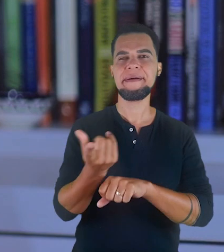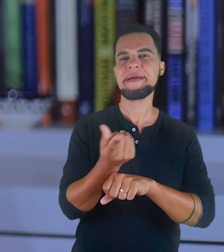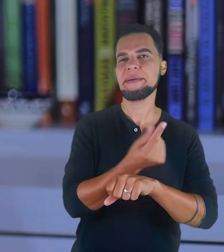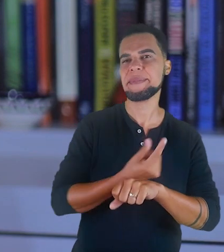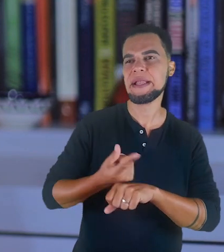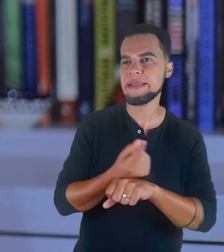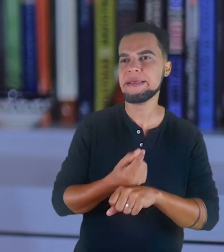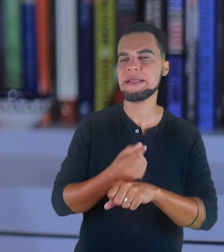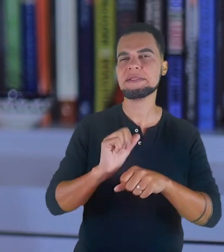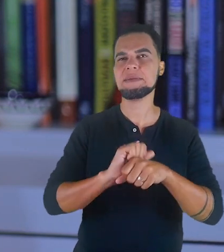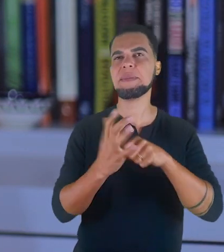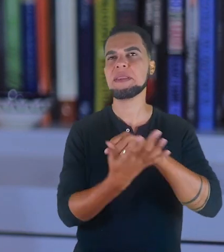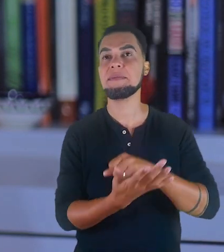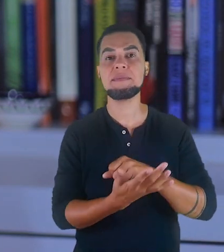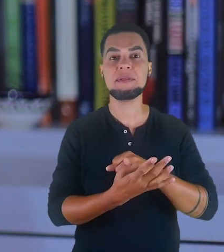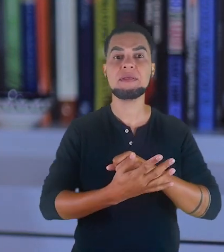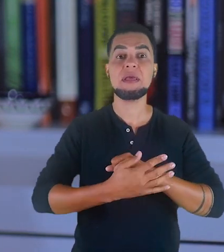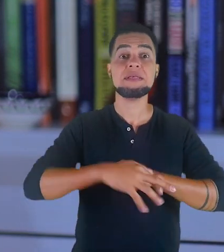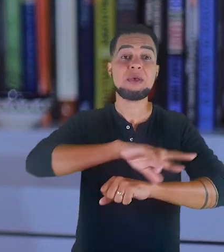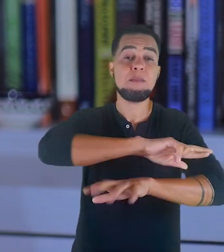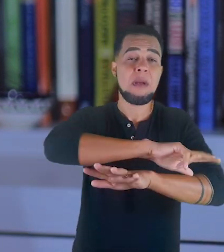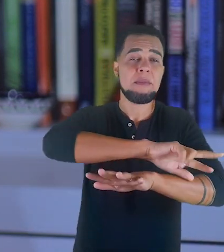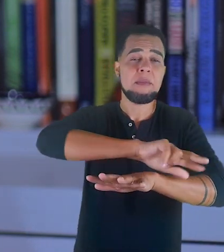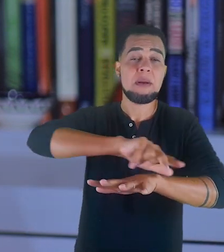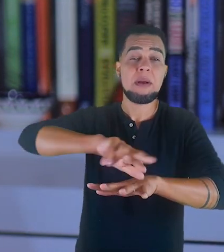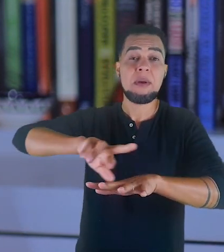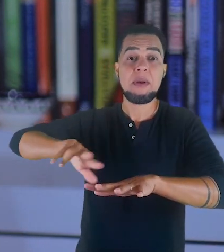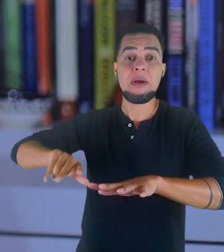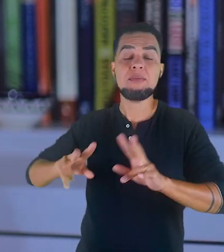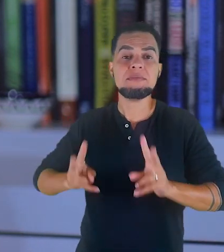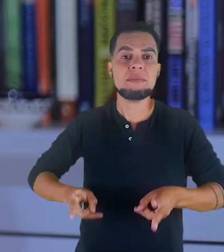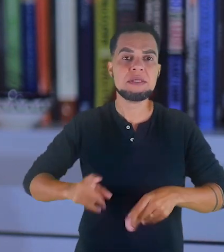it is not enough talking about the pandemic or that there are multiple crises happening at the same time.